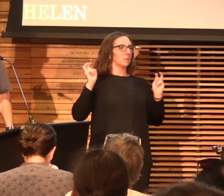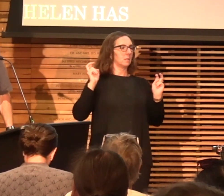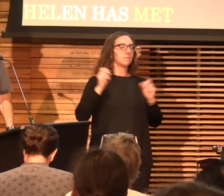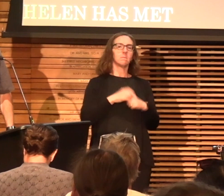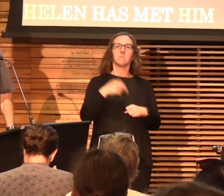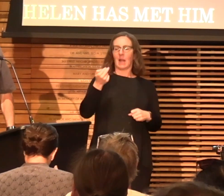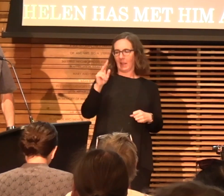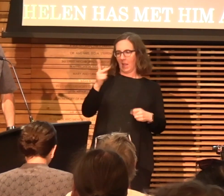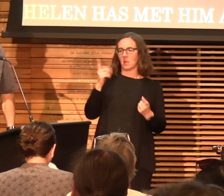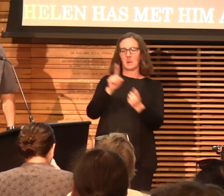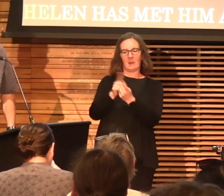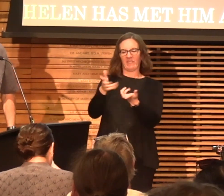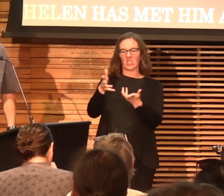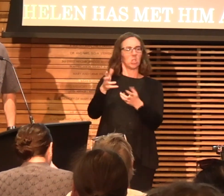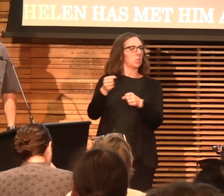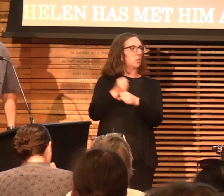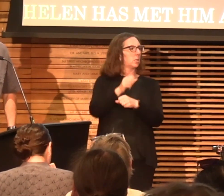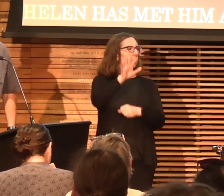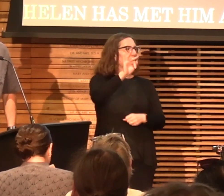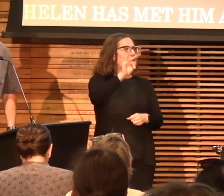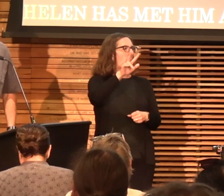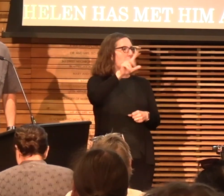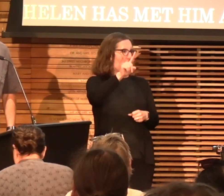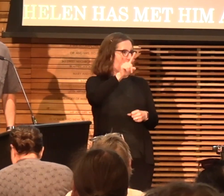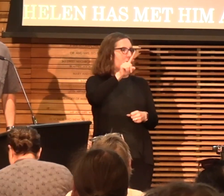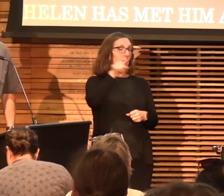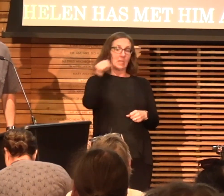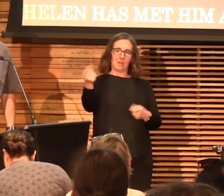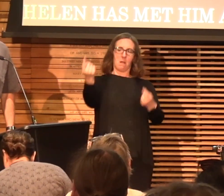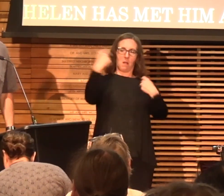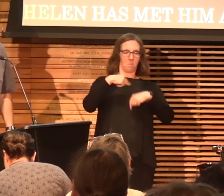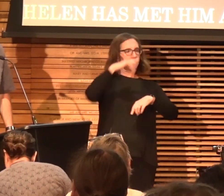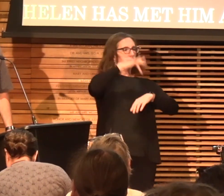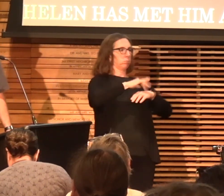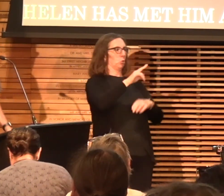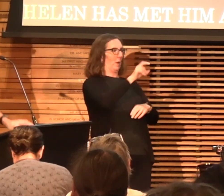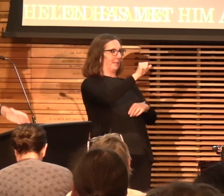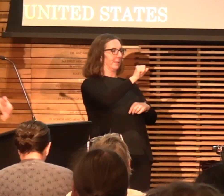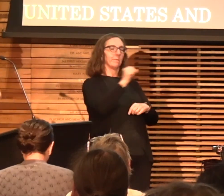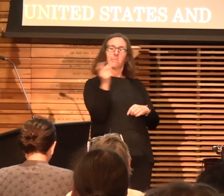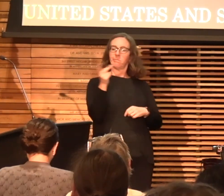In 1931 he visits the United States, and she meets with him and he tells her